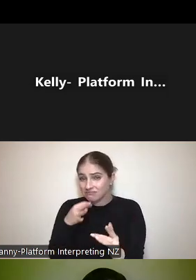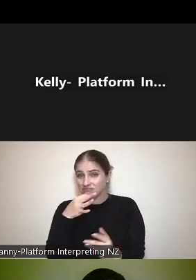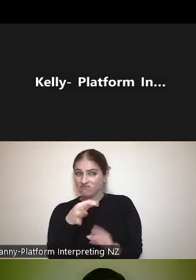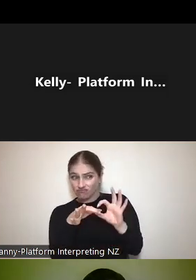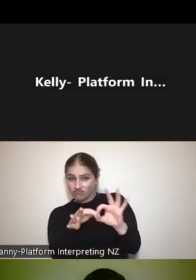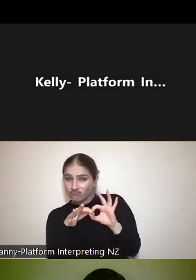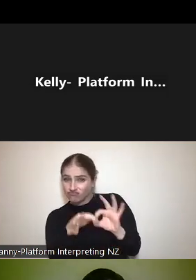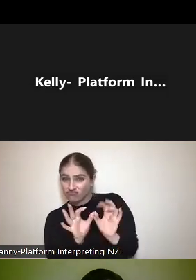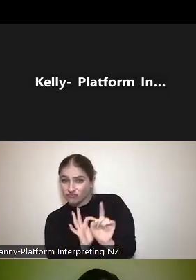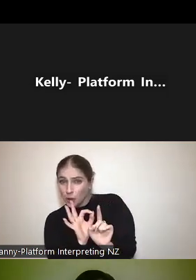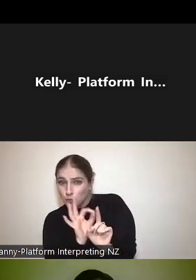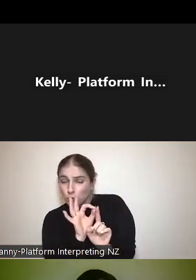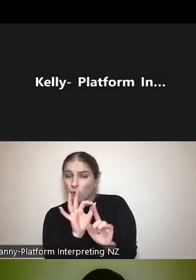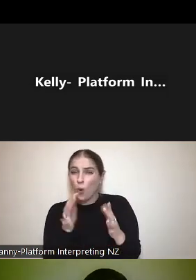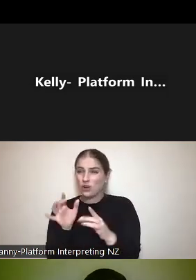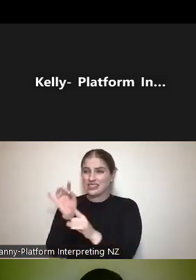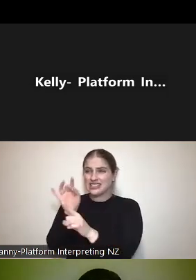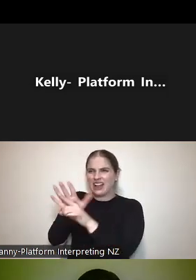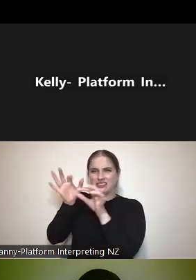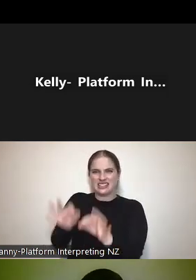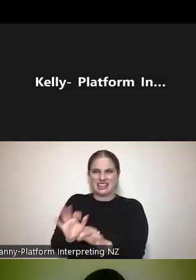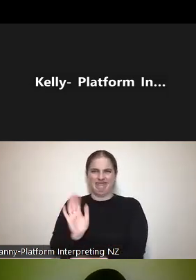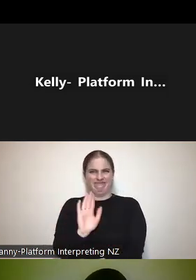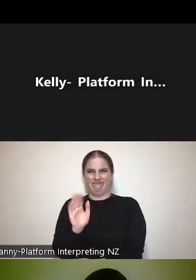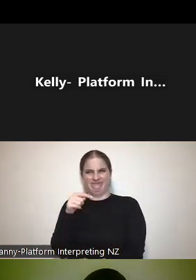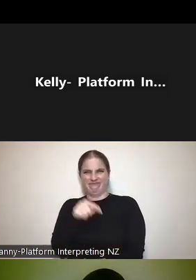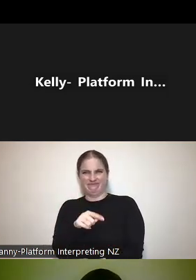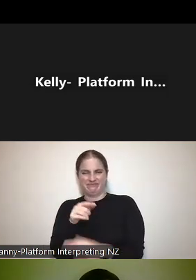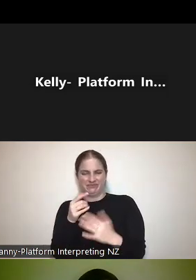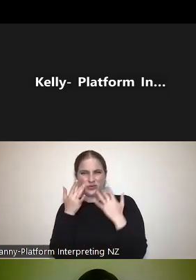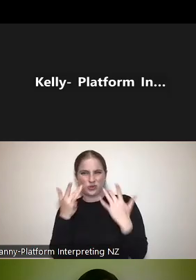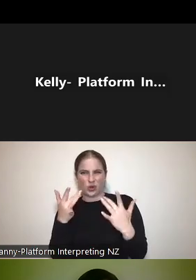they can decide for themselves, actually, maybe this one, this show, isn't for me.